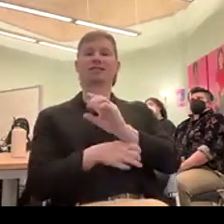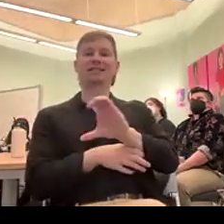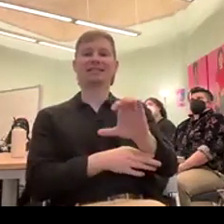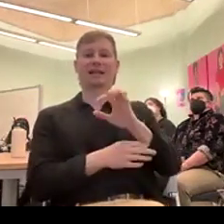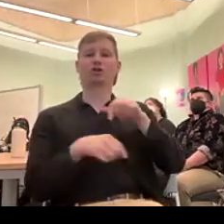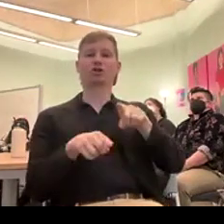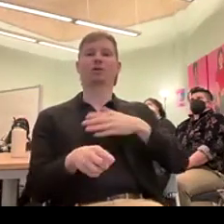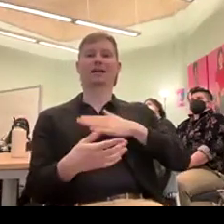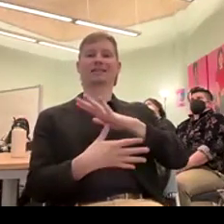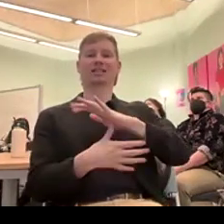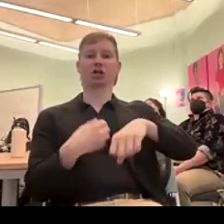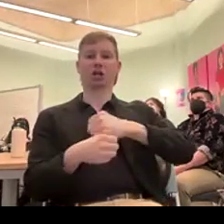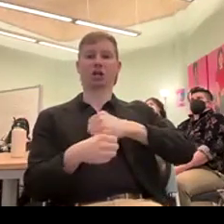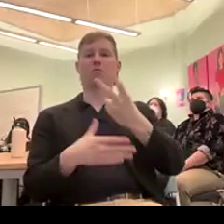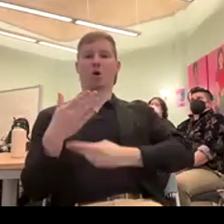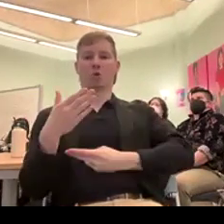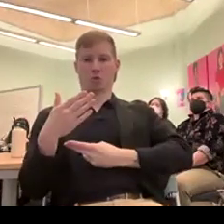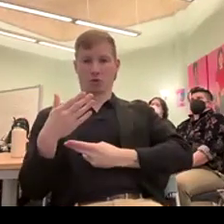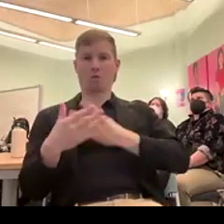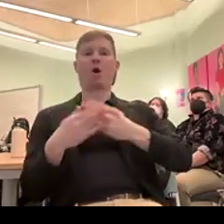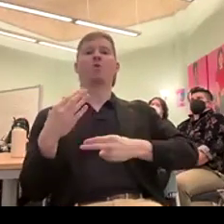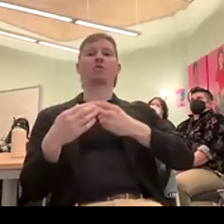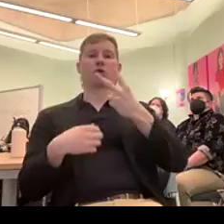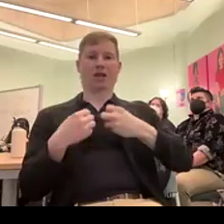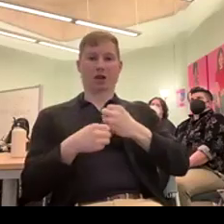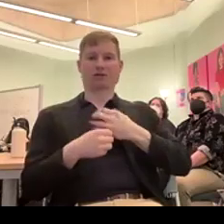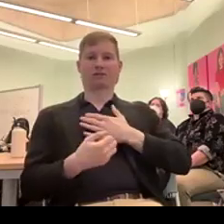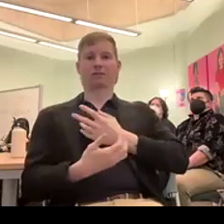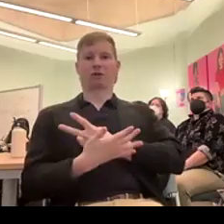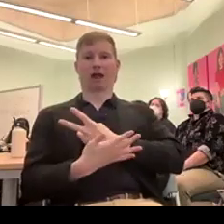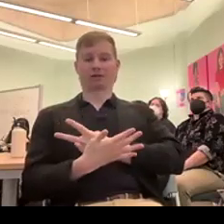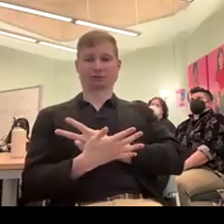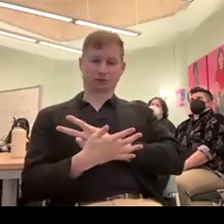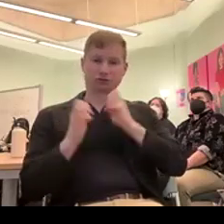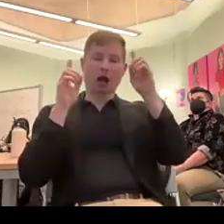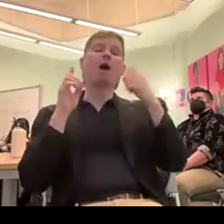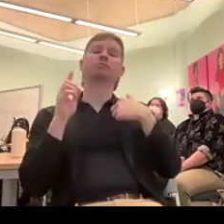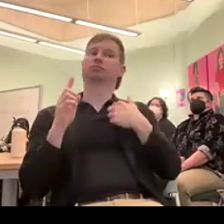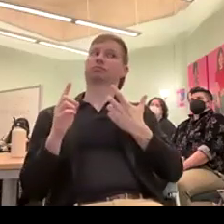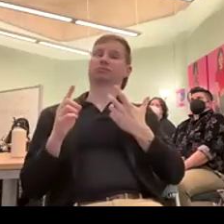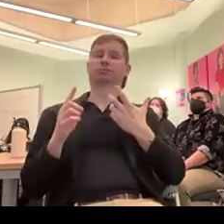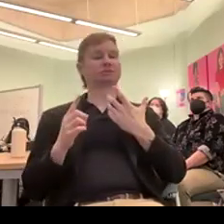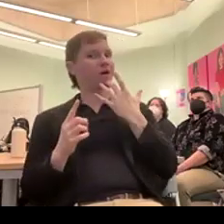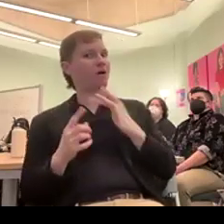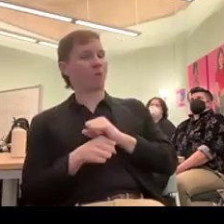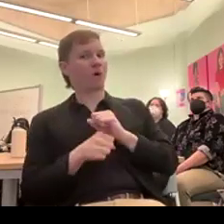and I also worked for the DCC my senior year of undergrad and both years of grad school. So I'm